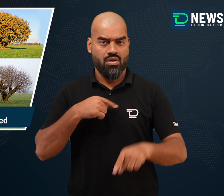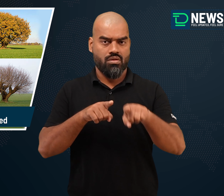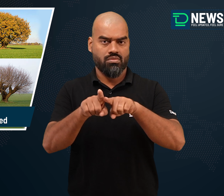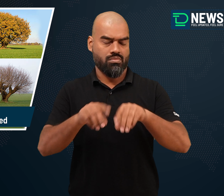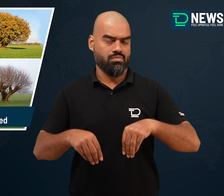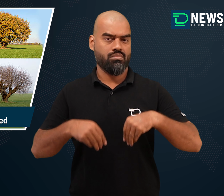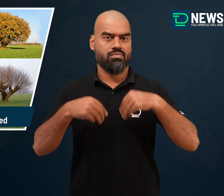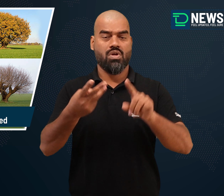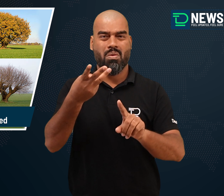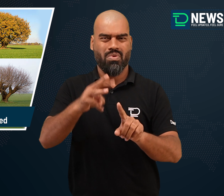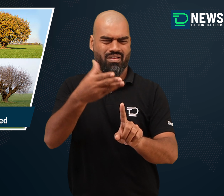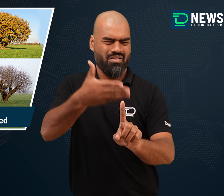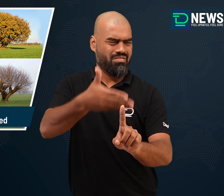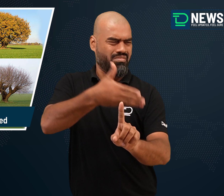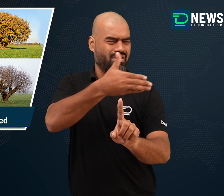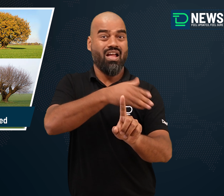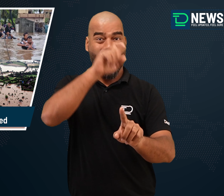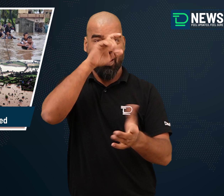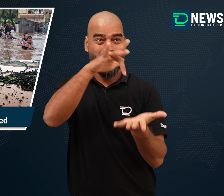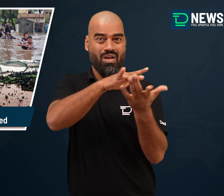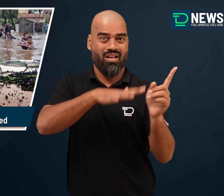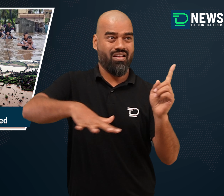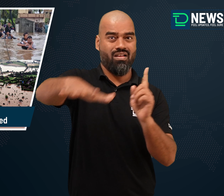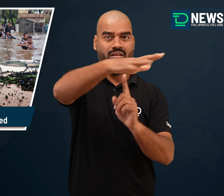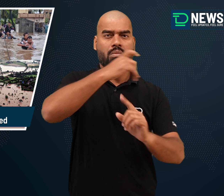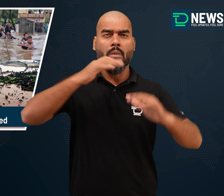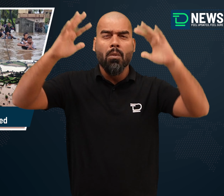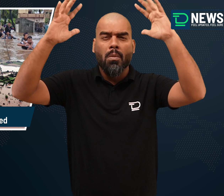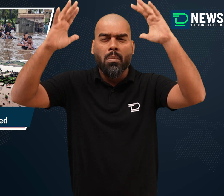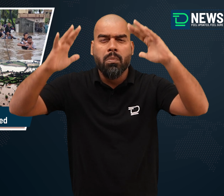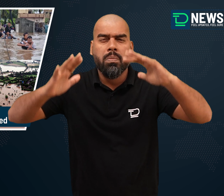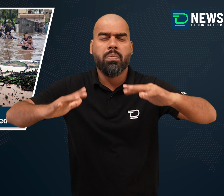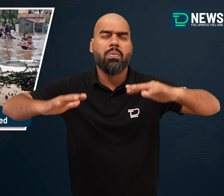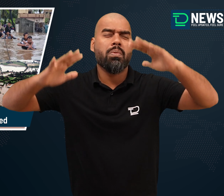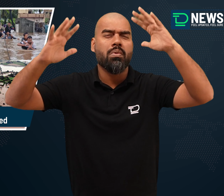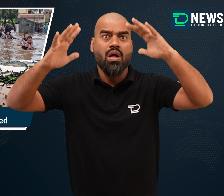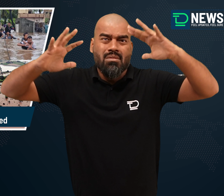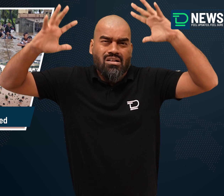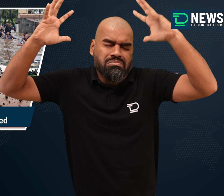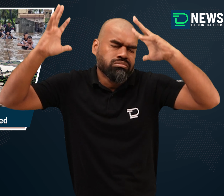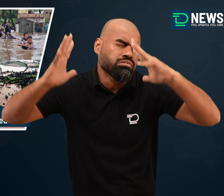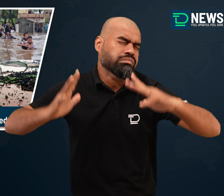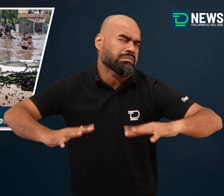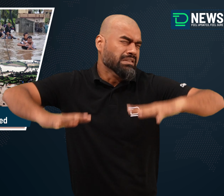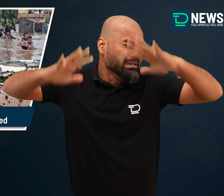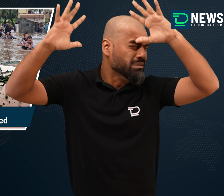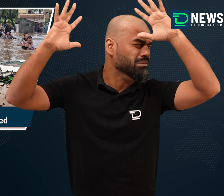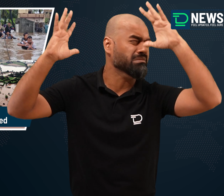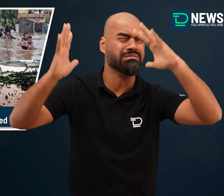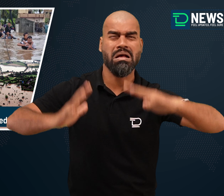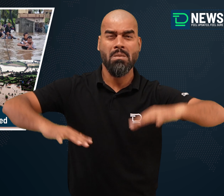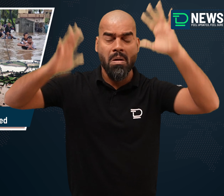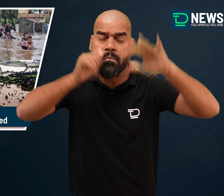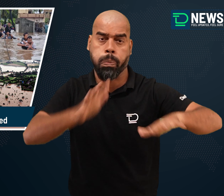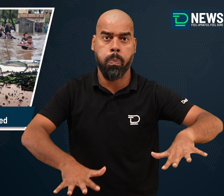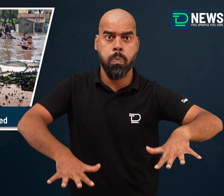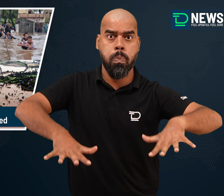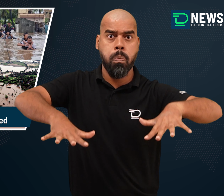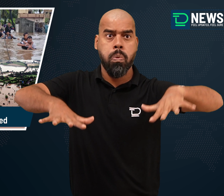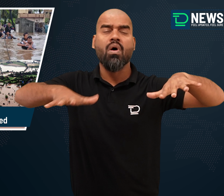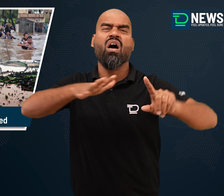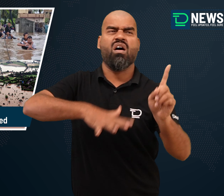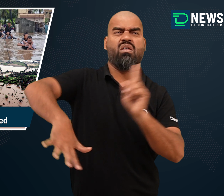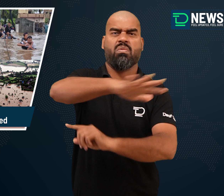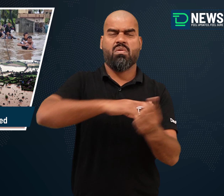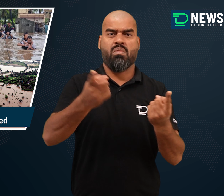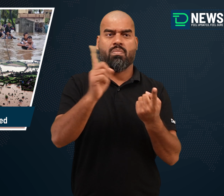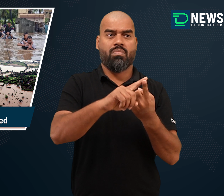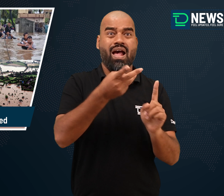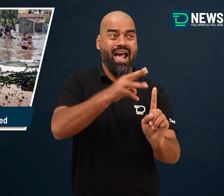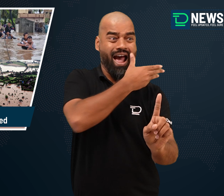For example, in the past 3 days, heavy rains have led to severe flooding in Gujarat, India.